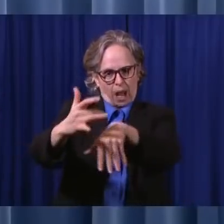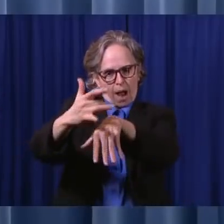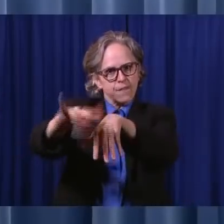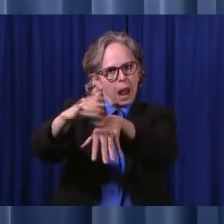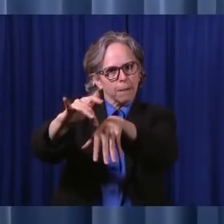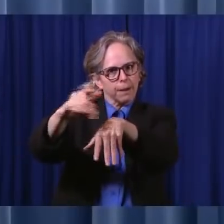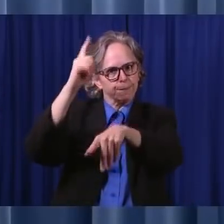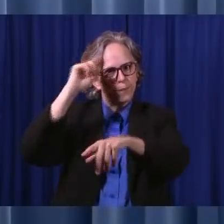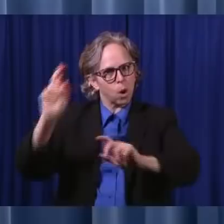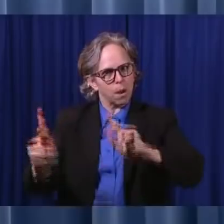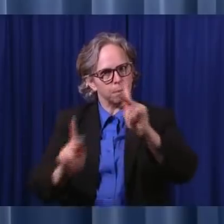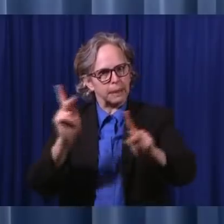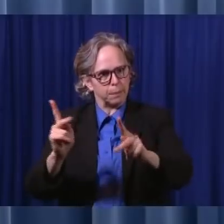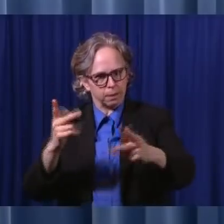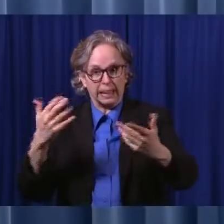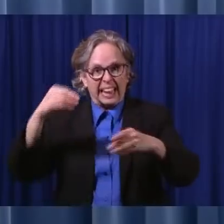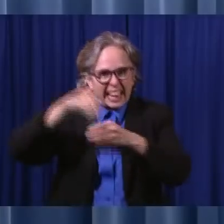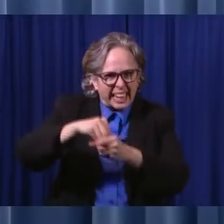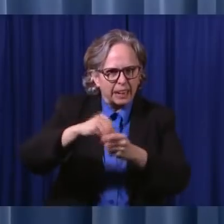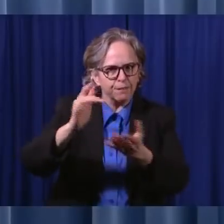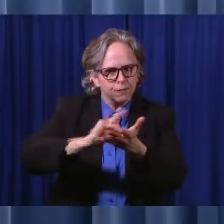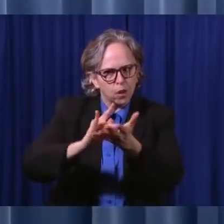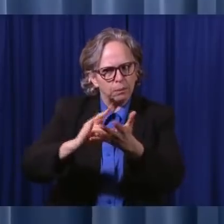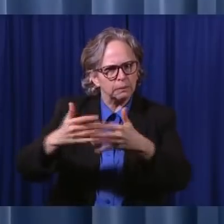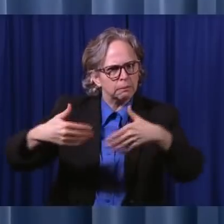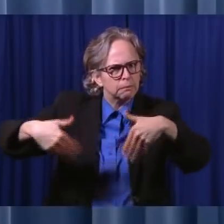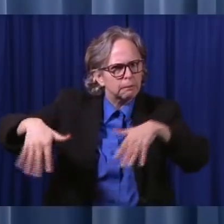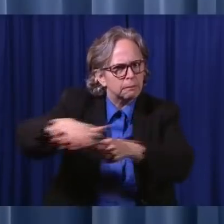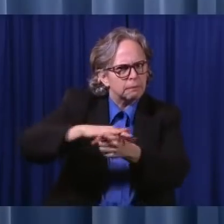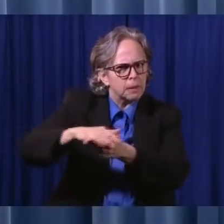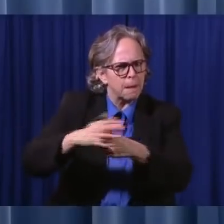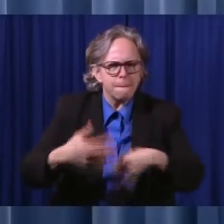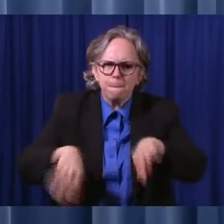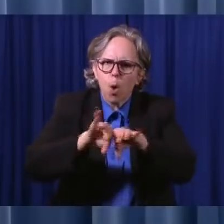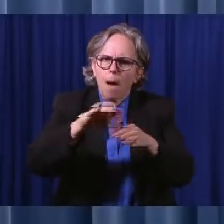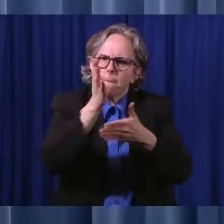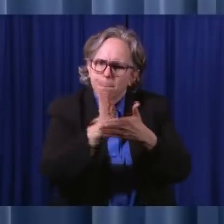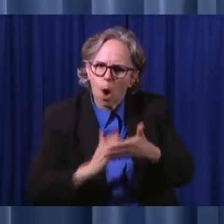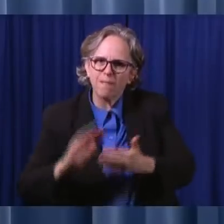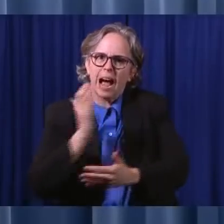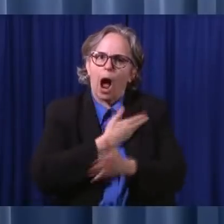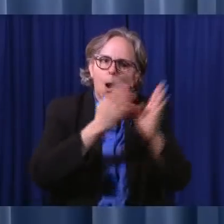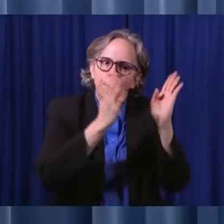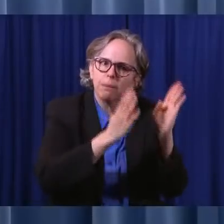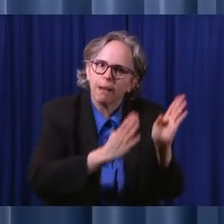PHARMACIES TO MAKE SURE THAT THE TESTS ARE AVAILABLE. PHARMACIES ARE AN IMPORTANT PART OF OUR